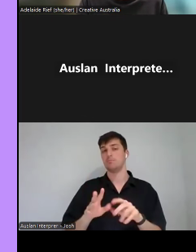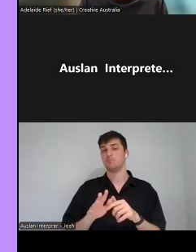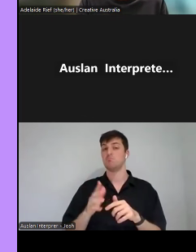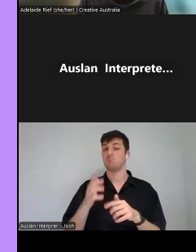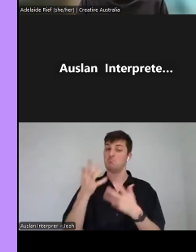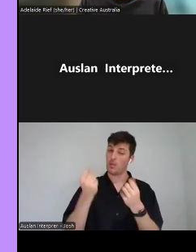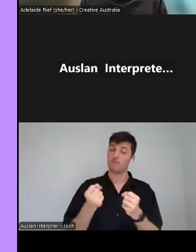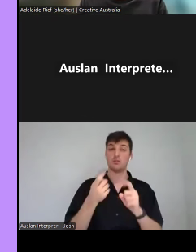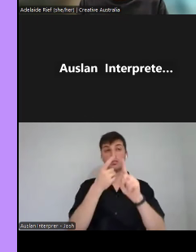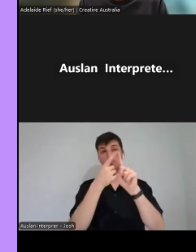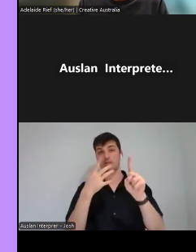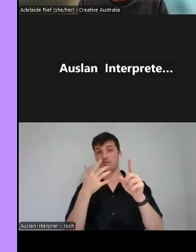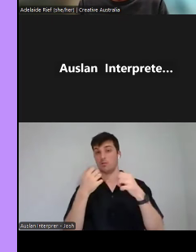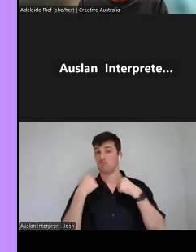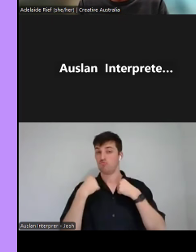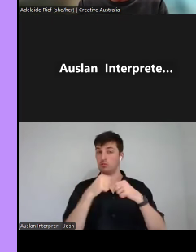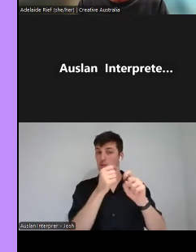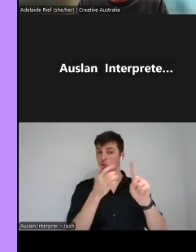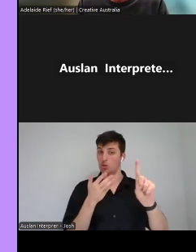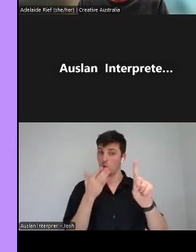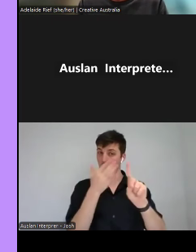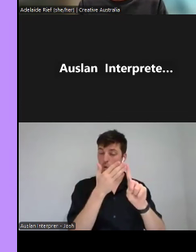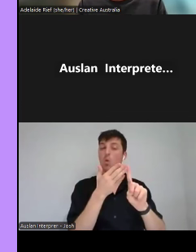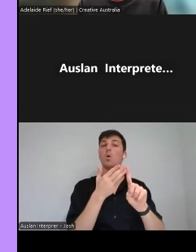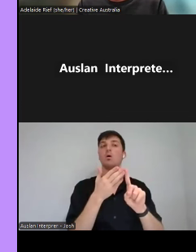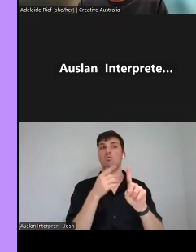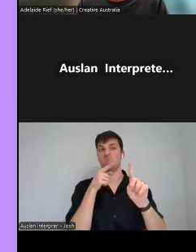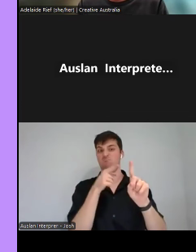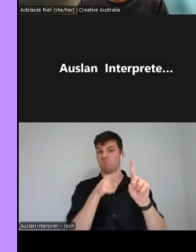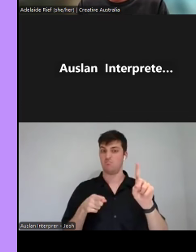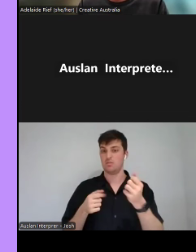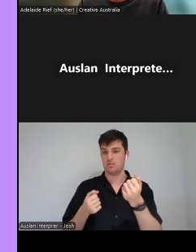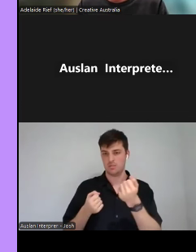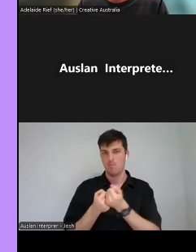specific strategic goals and that they will be really well supported by developing the skills